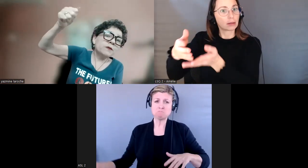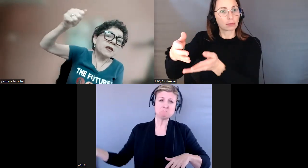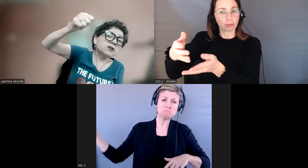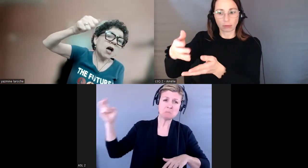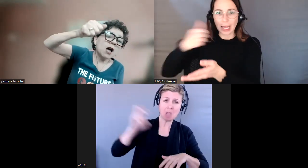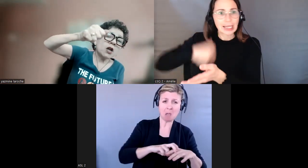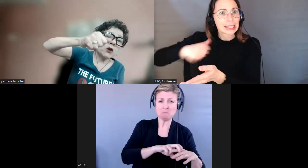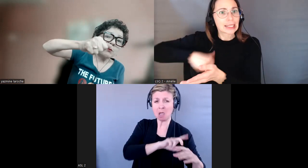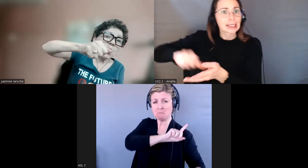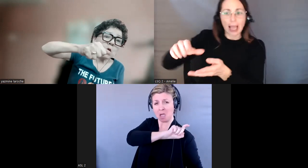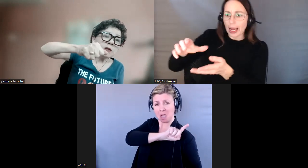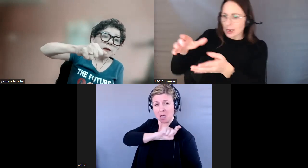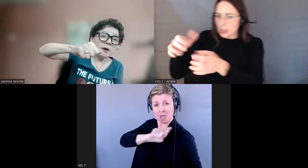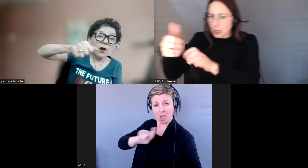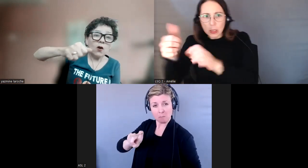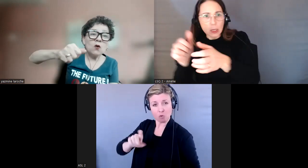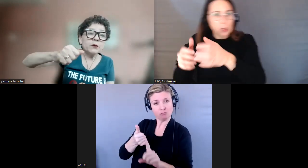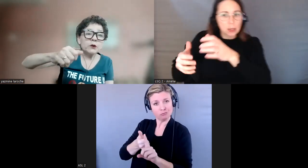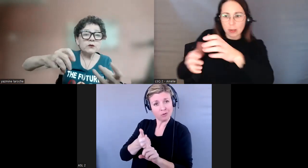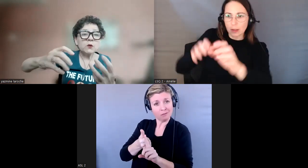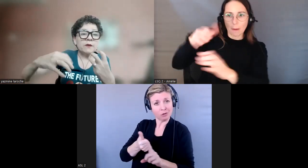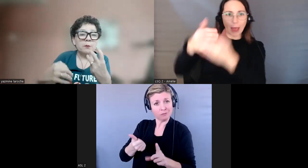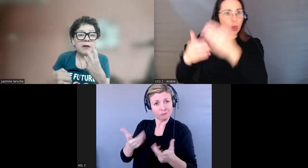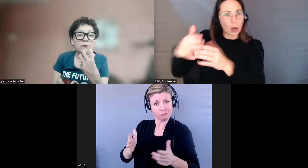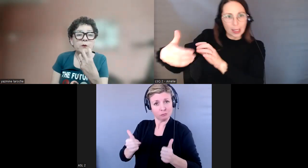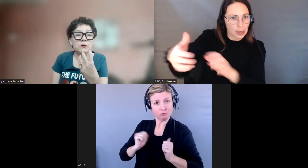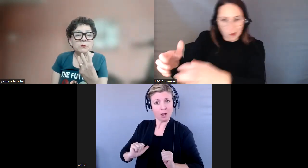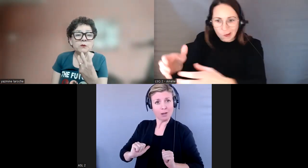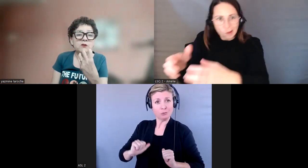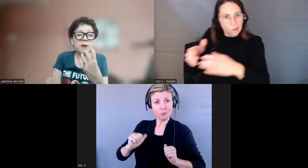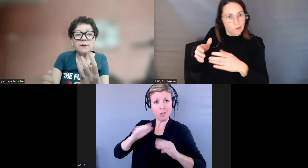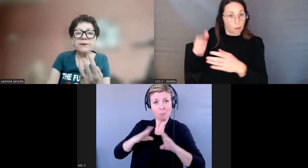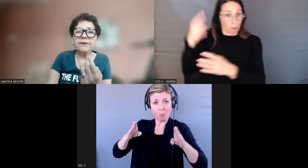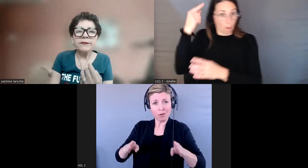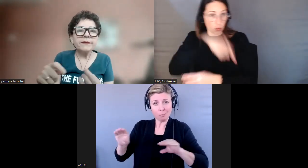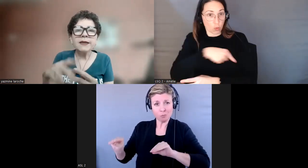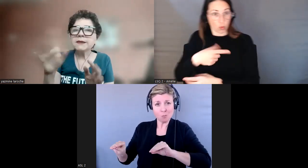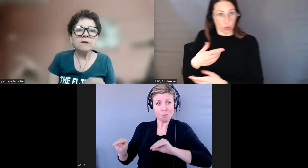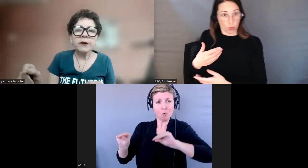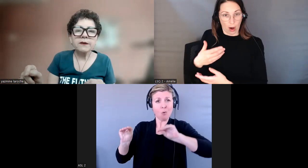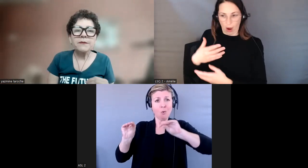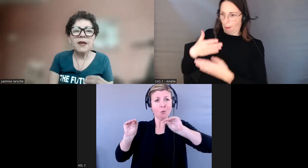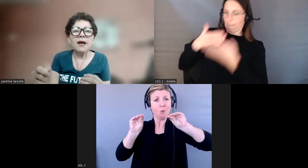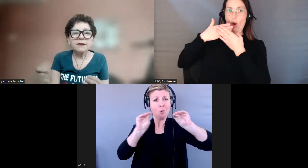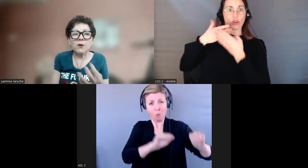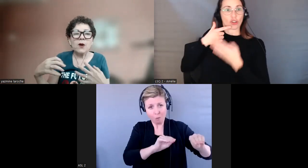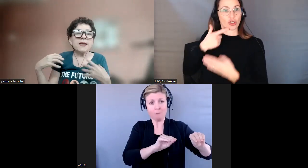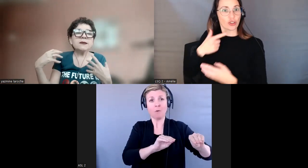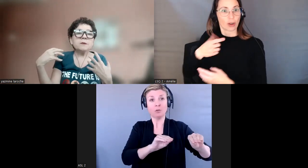the entire Podium over so that the microphone could reach me it didn't work so I ended up